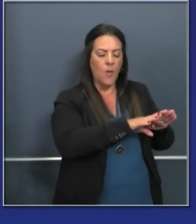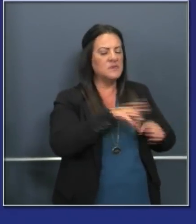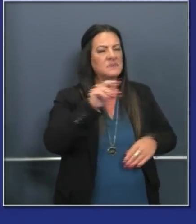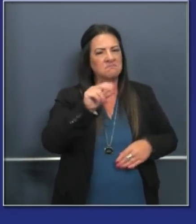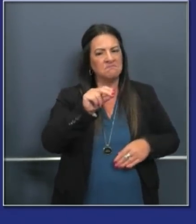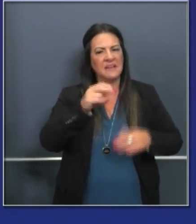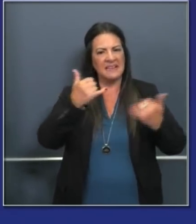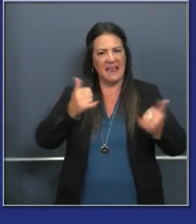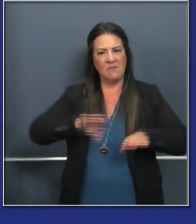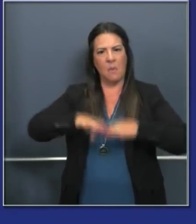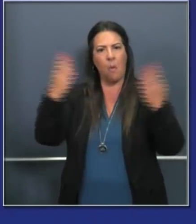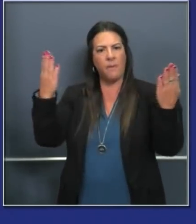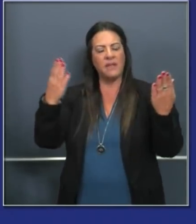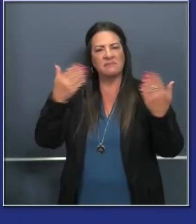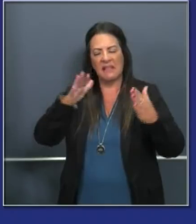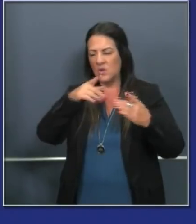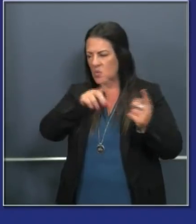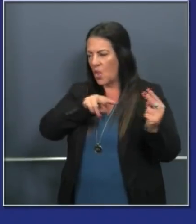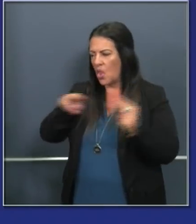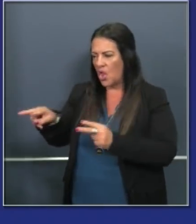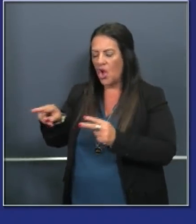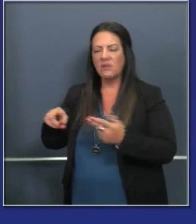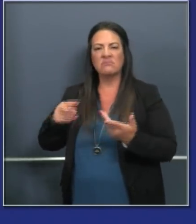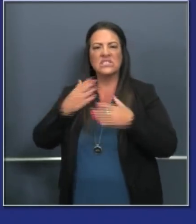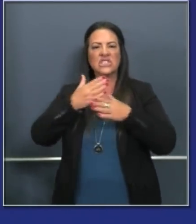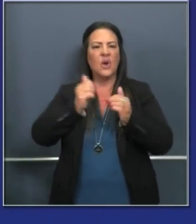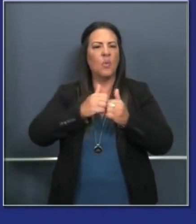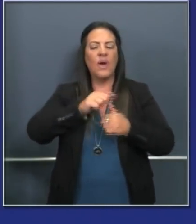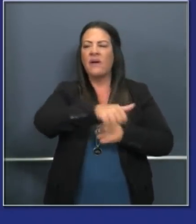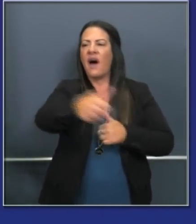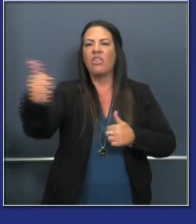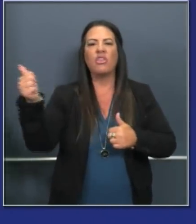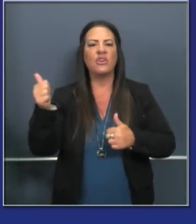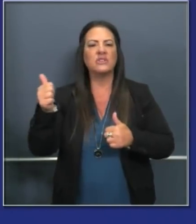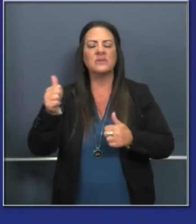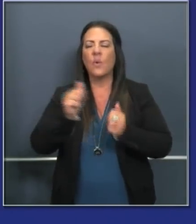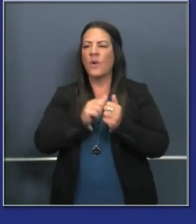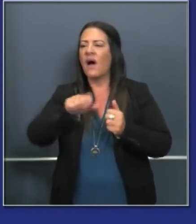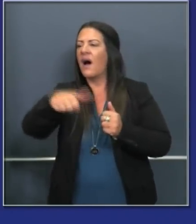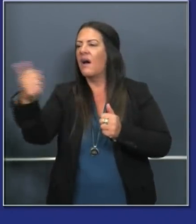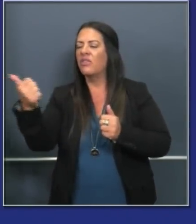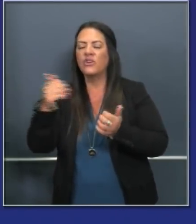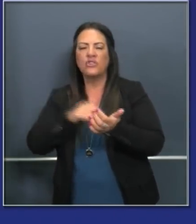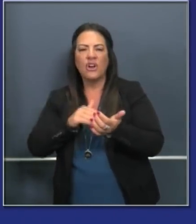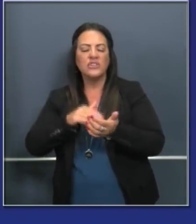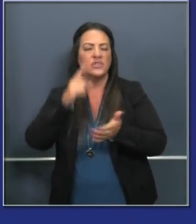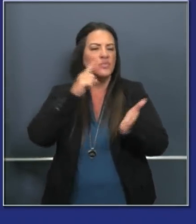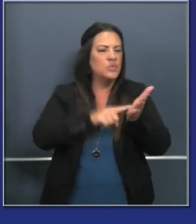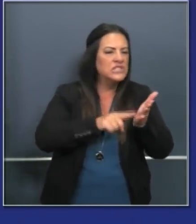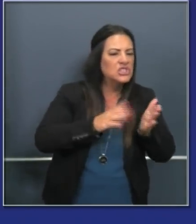THAT KIND OF WORK THAT THEY DO EVERY SINGLE DAY WHEN OUR OPENING UP TO ALL OF YOUR OPEN UP TO MATHEMATICIANS WE'RE